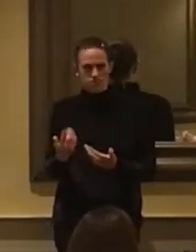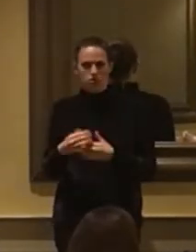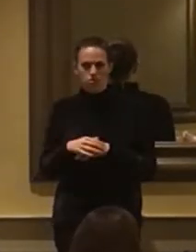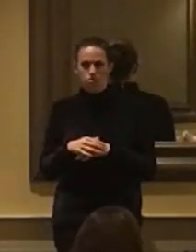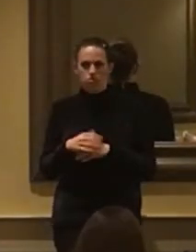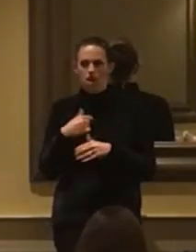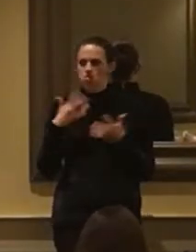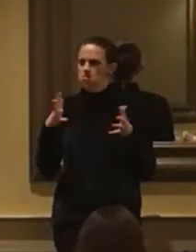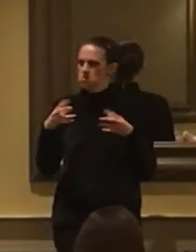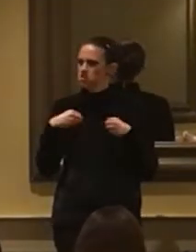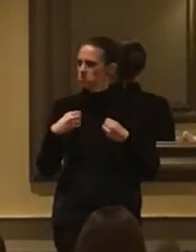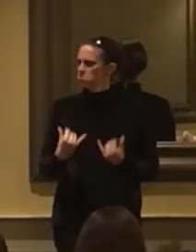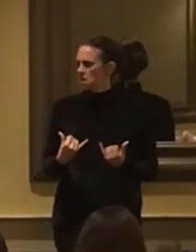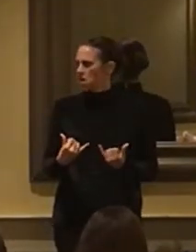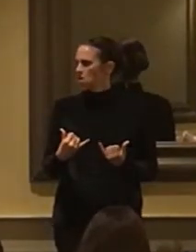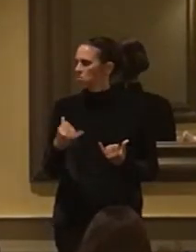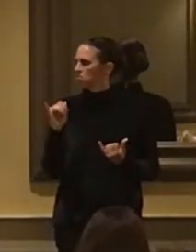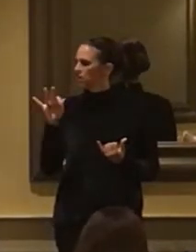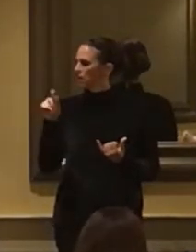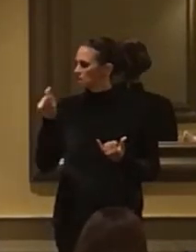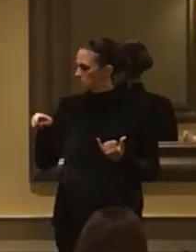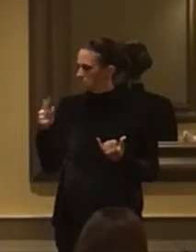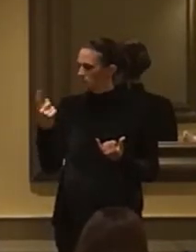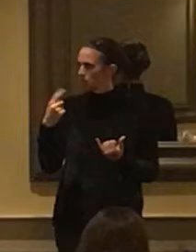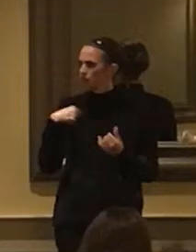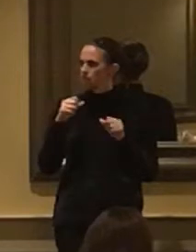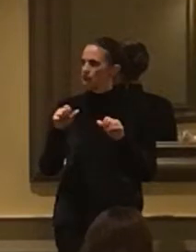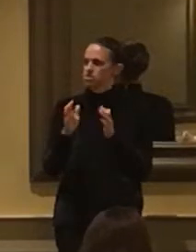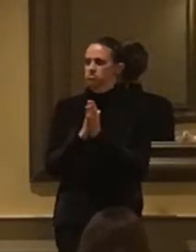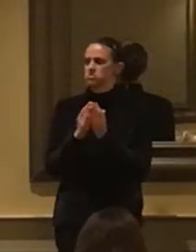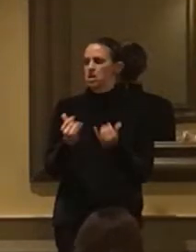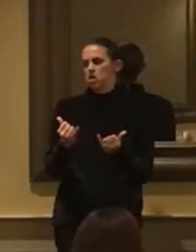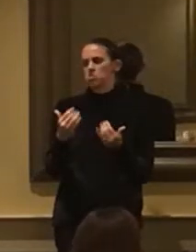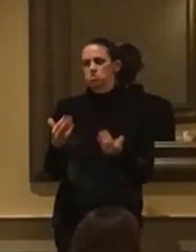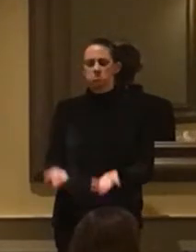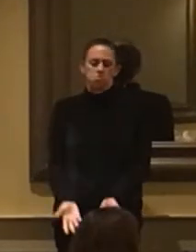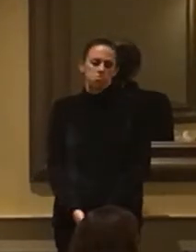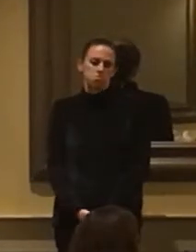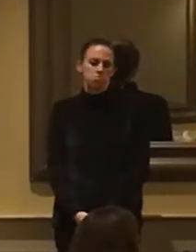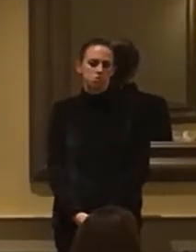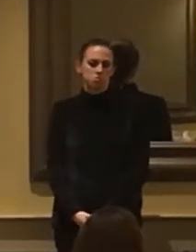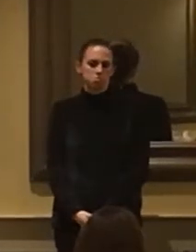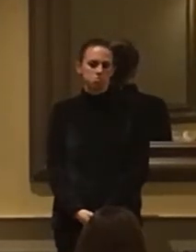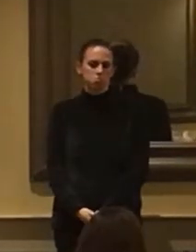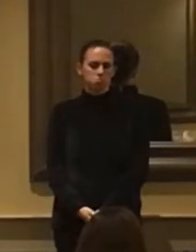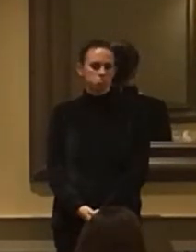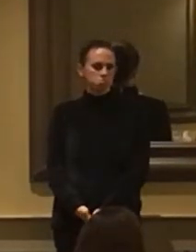I accepted it now so if I need to do something, I ask someone and I can do it now.